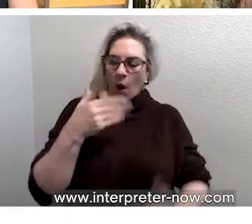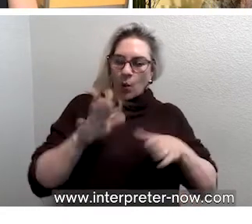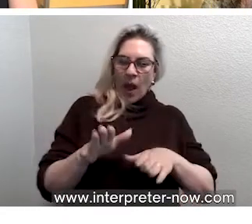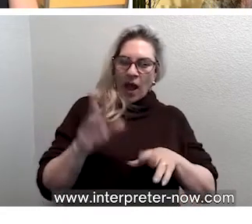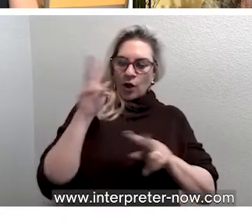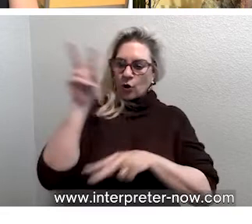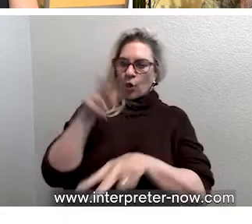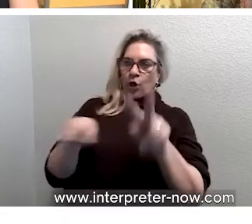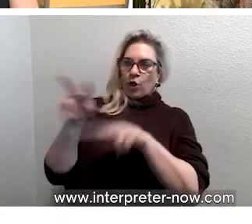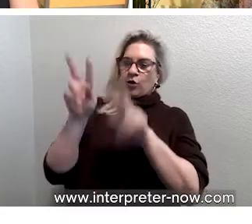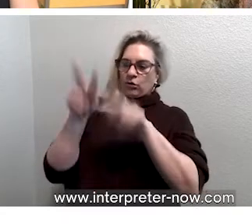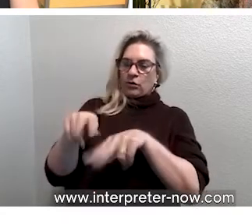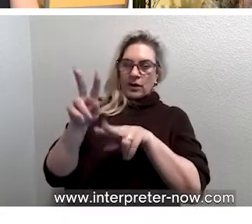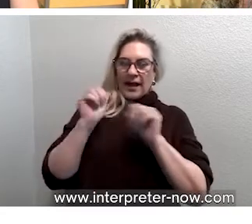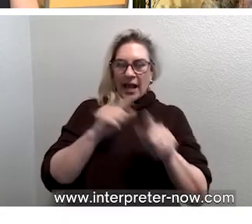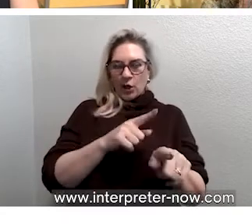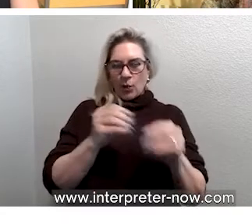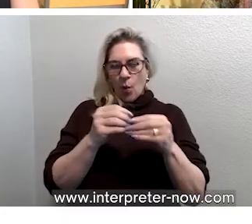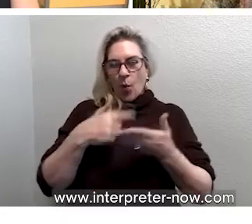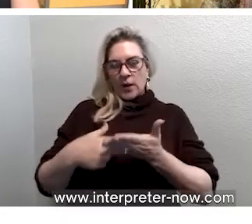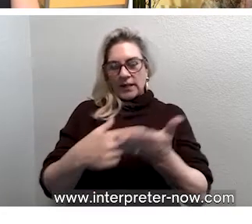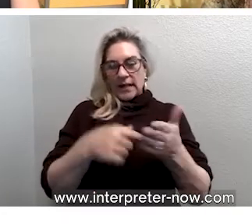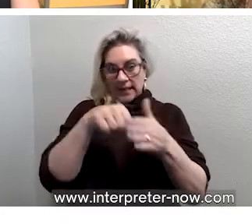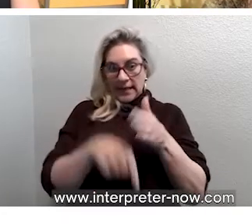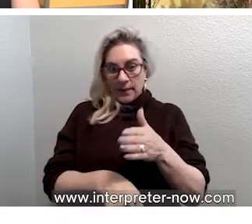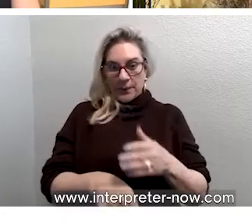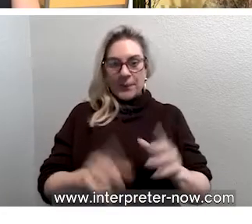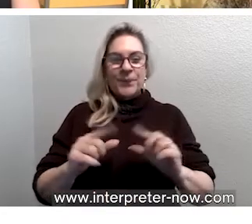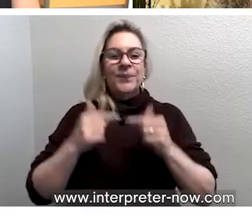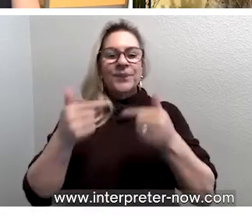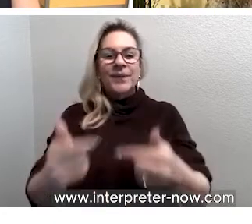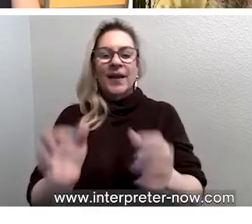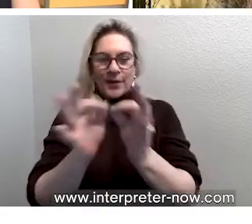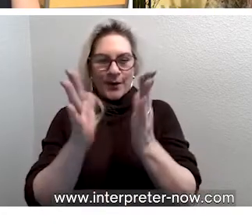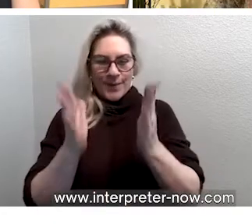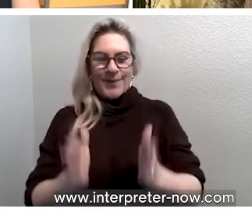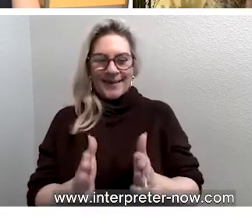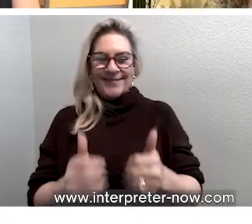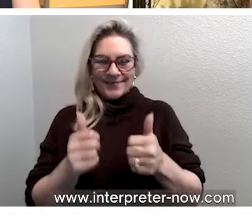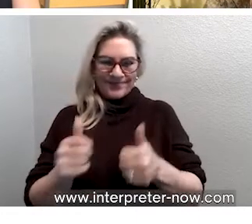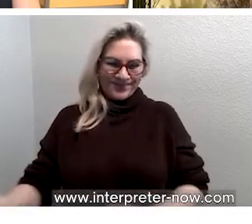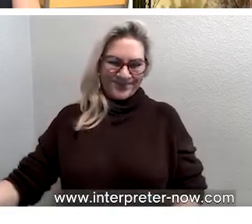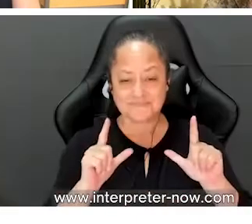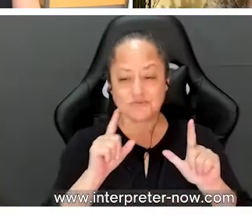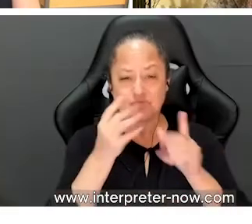being. Can you talk a little bit about intersectionality? Yeah, absolutely. And this is really important, again, in all identities.